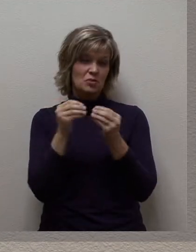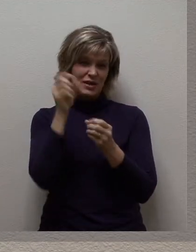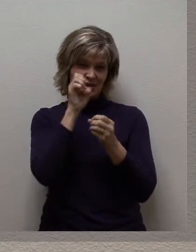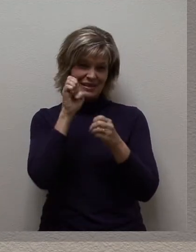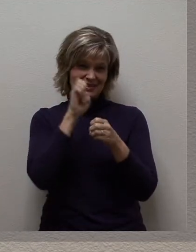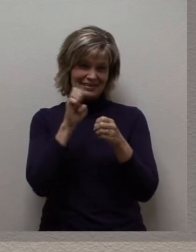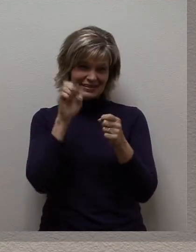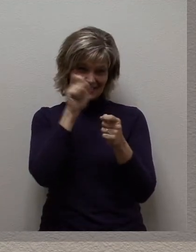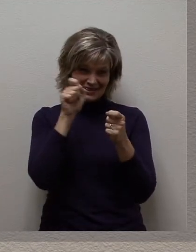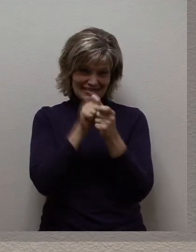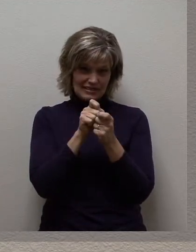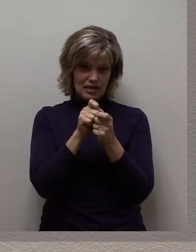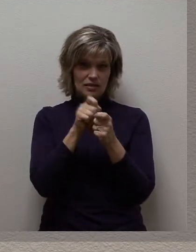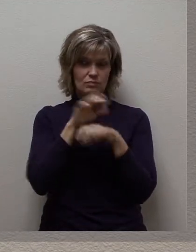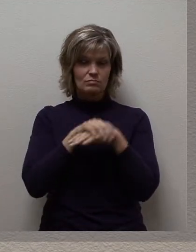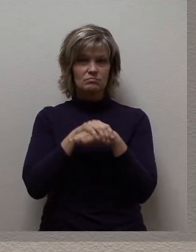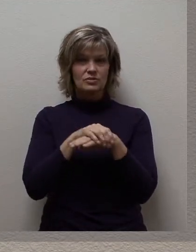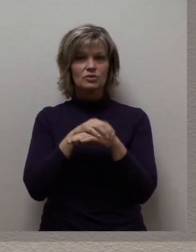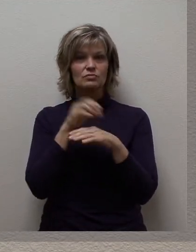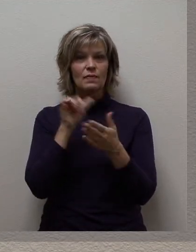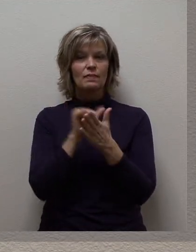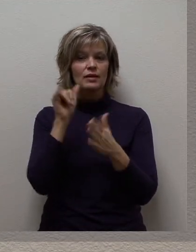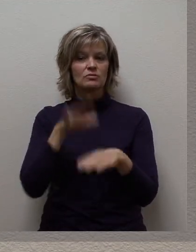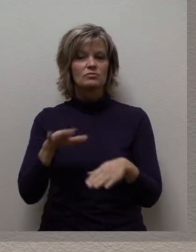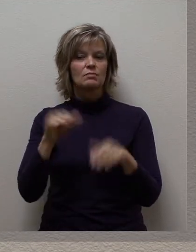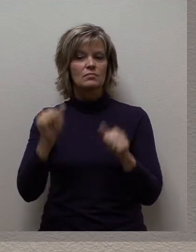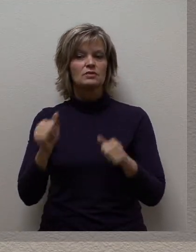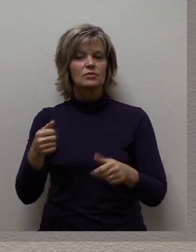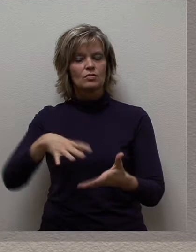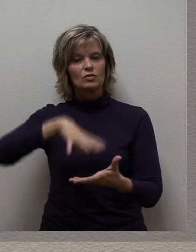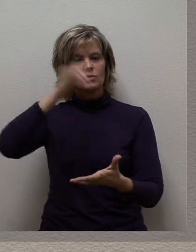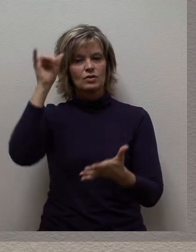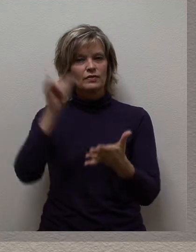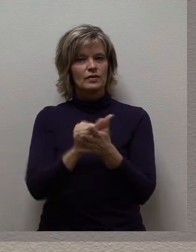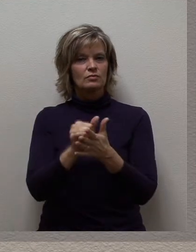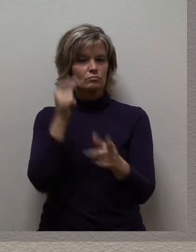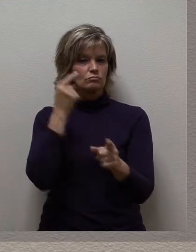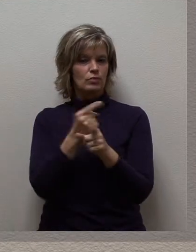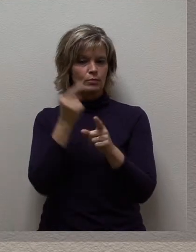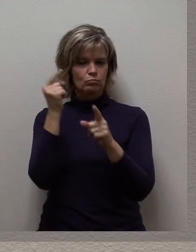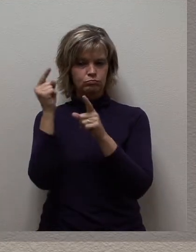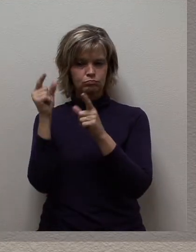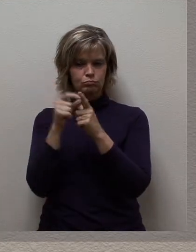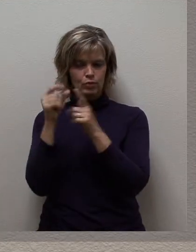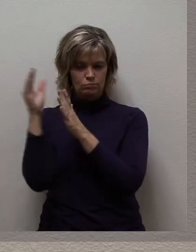exact english so the child can learn the english language in the proper word order.